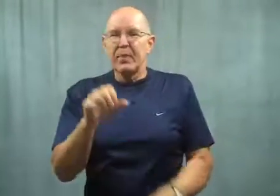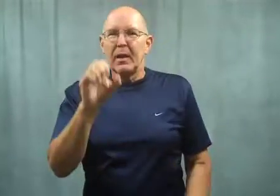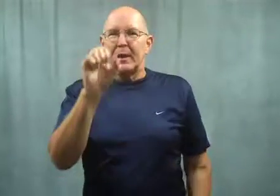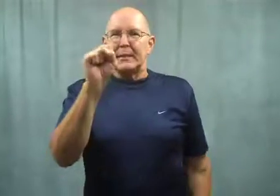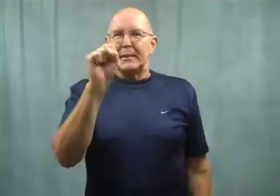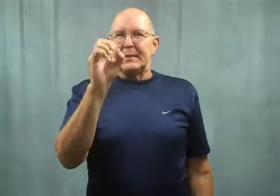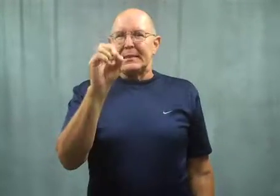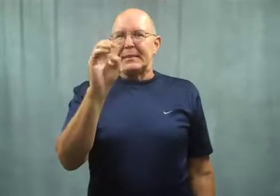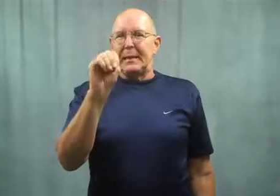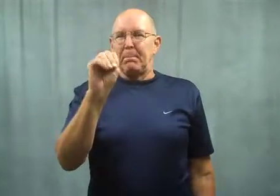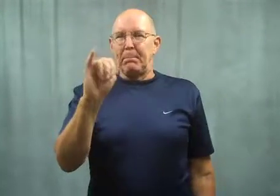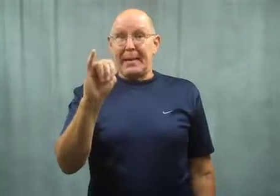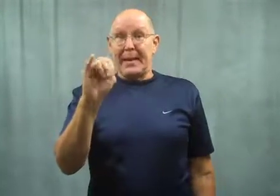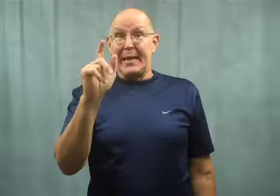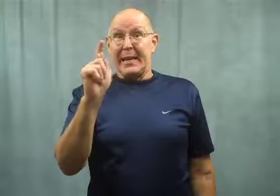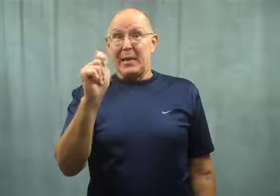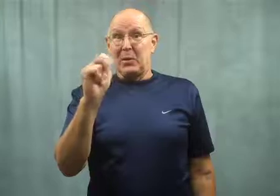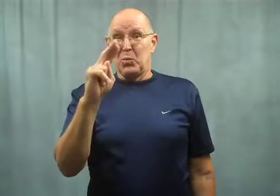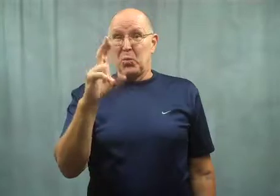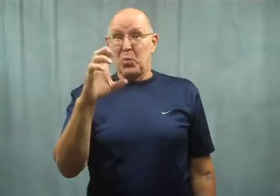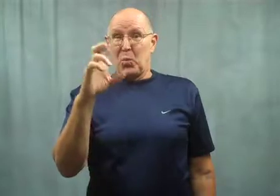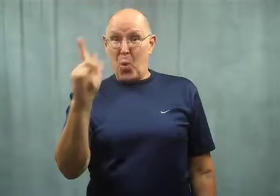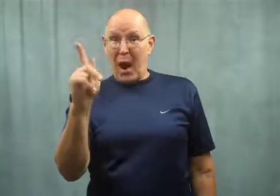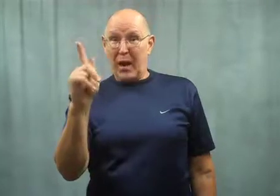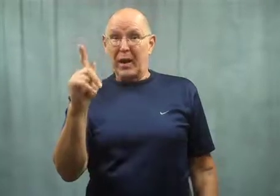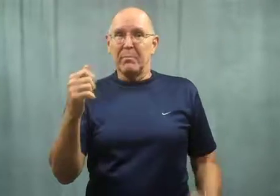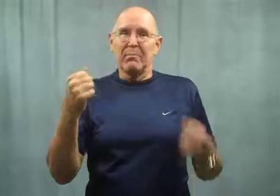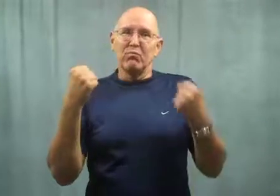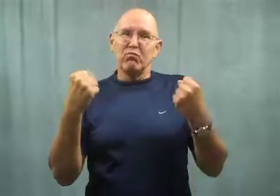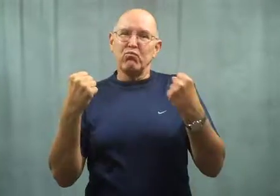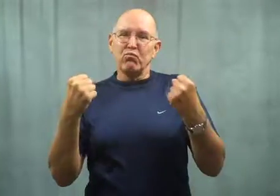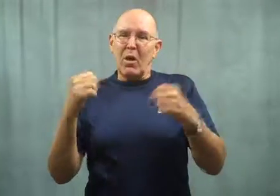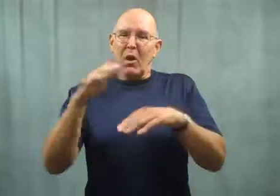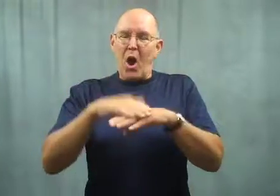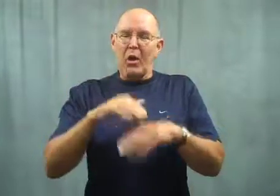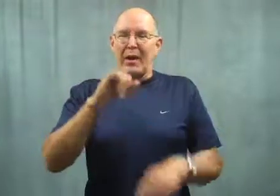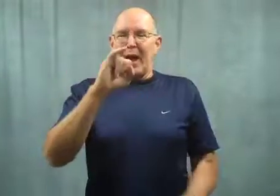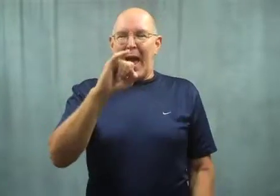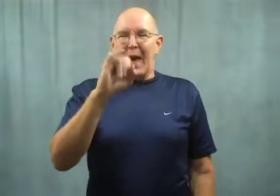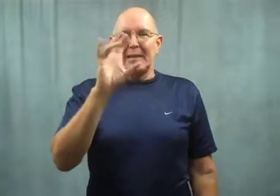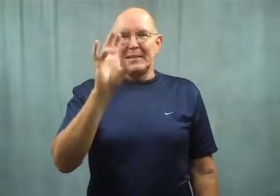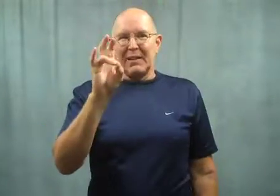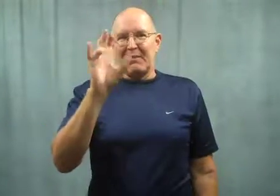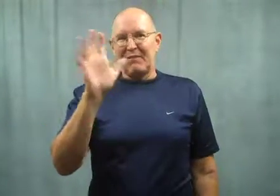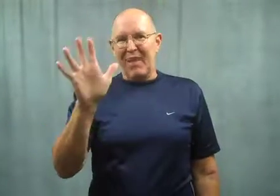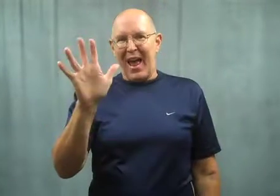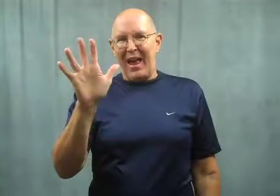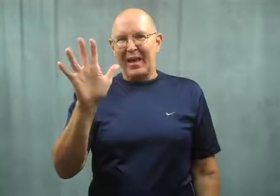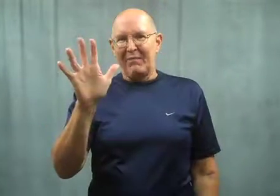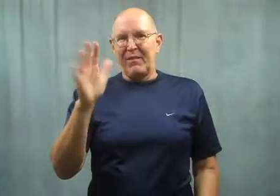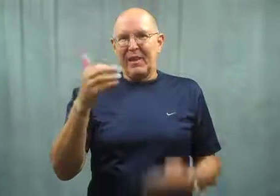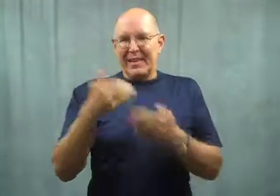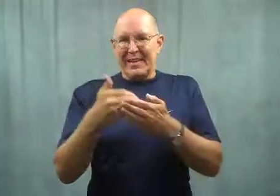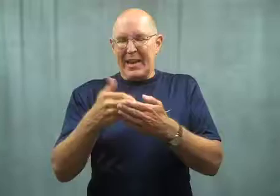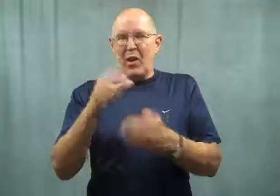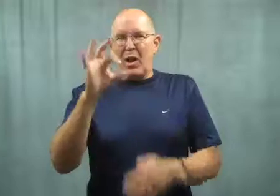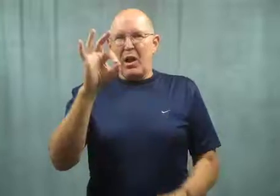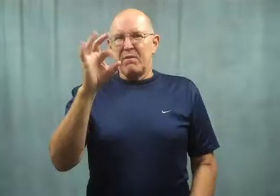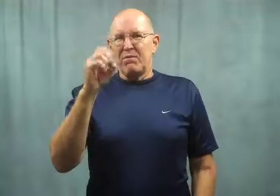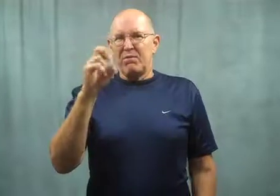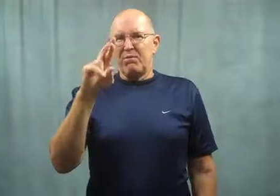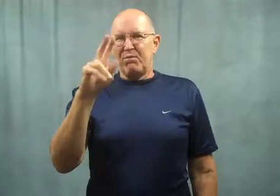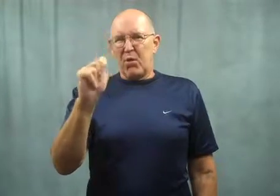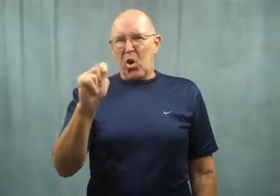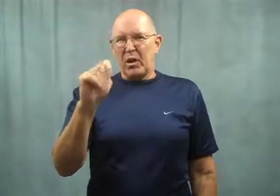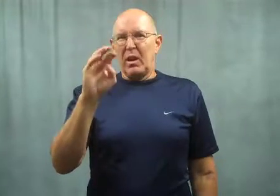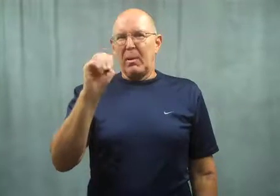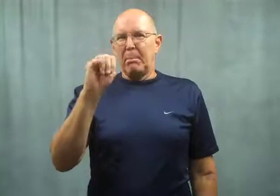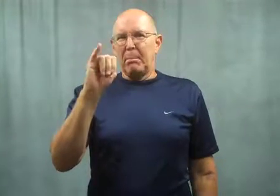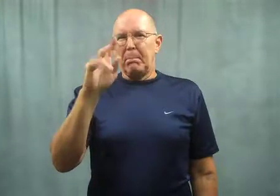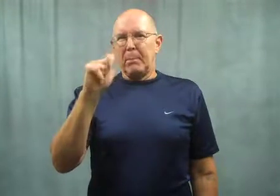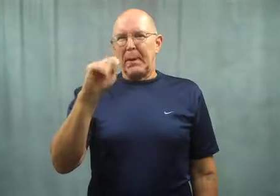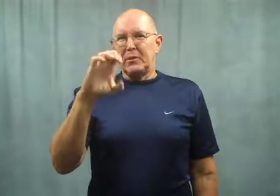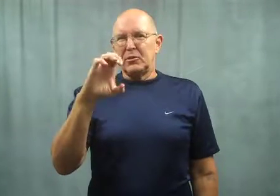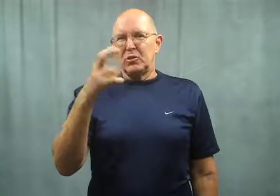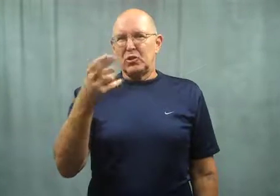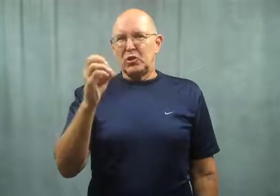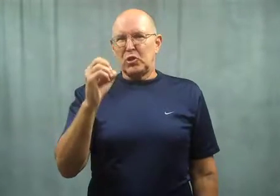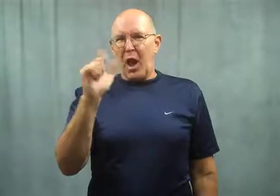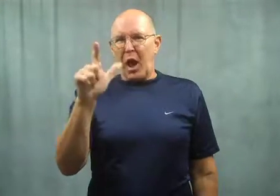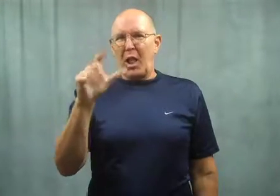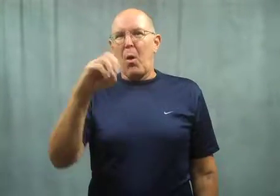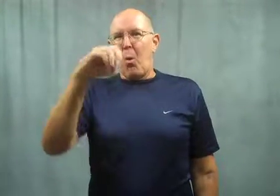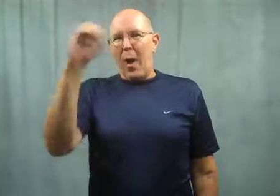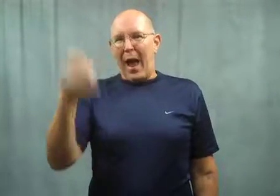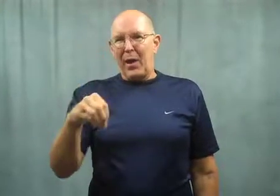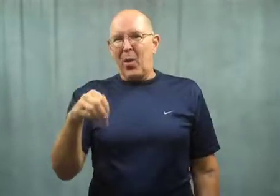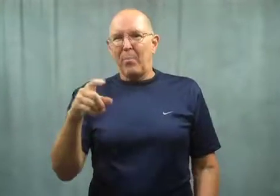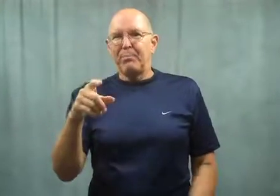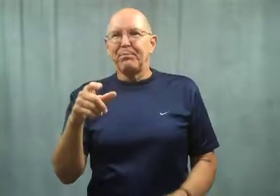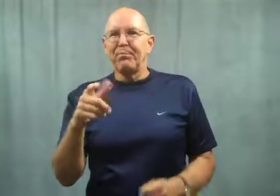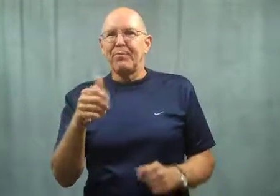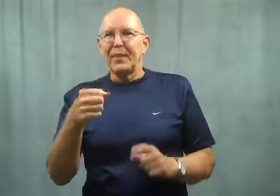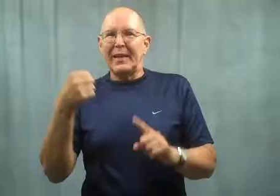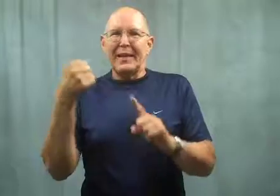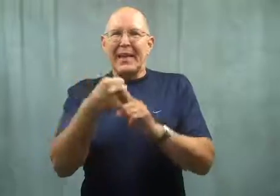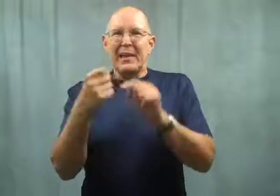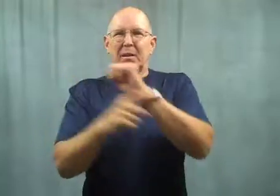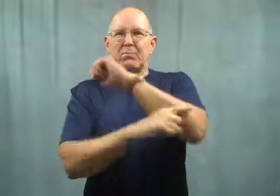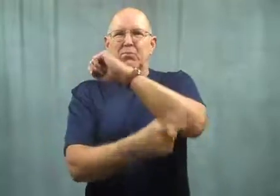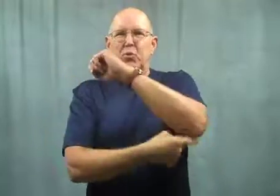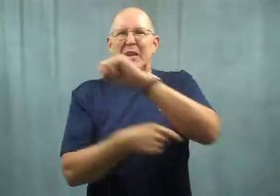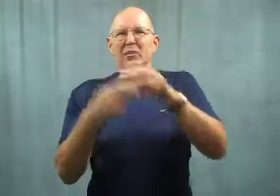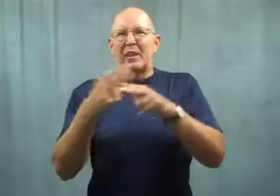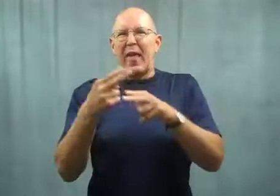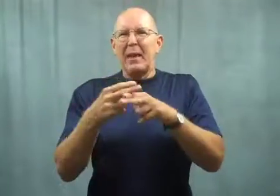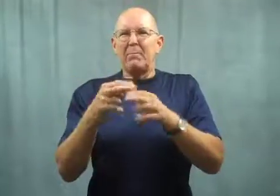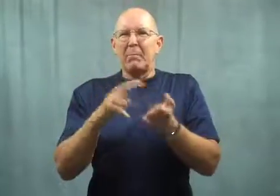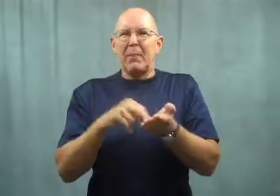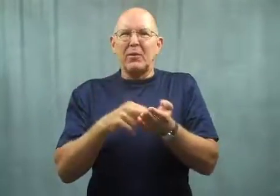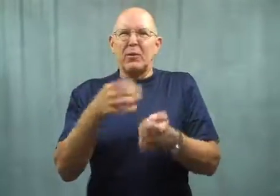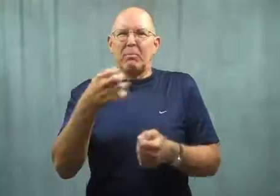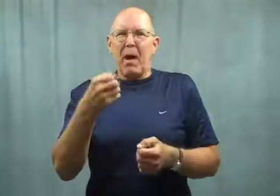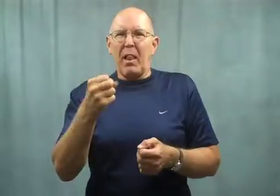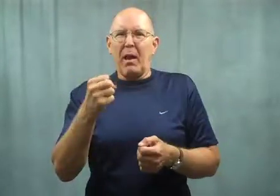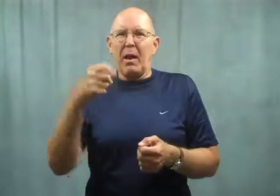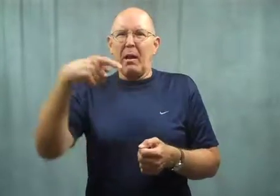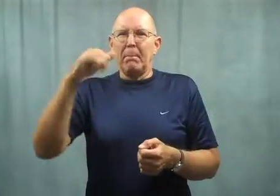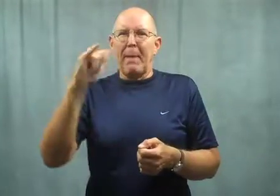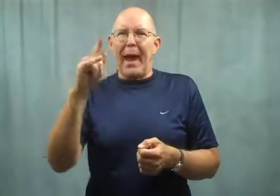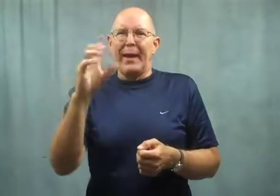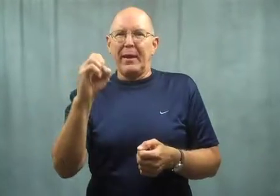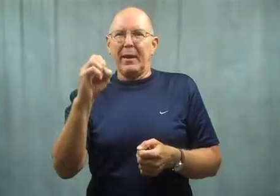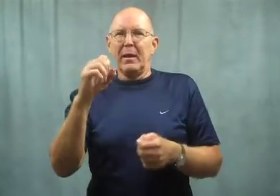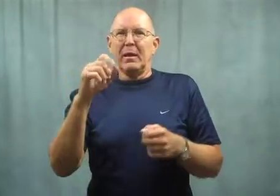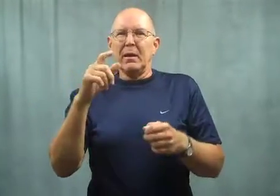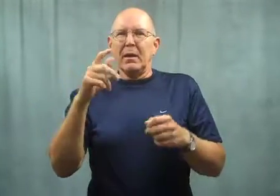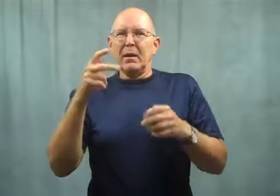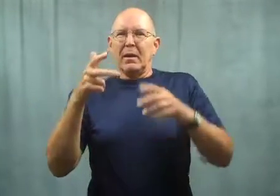A semi was driving along I-75 near Fort Mitchell, Ohio.